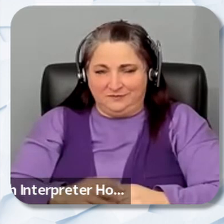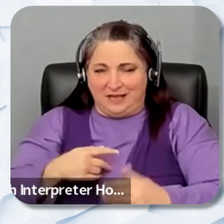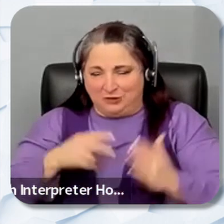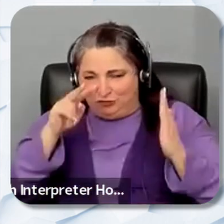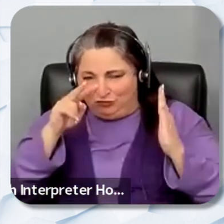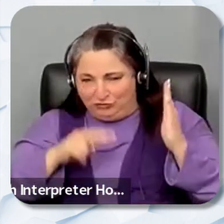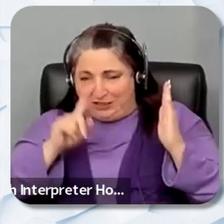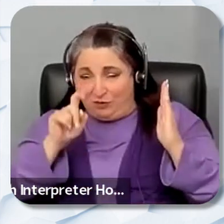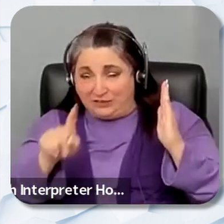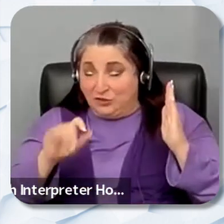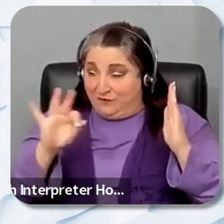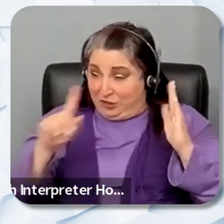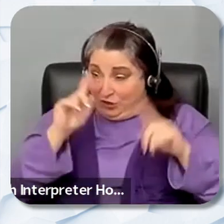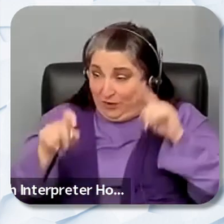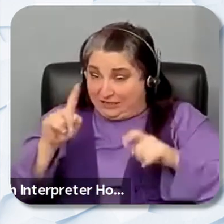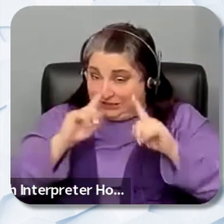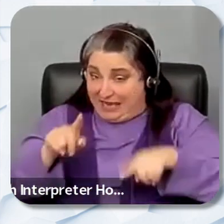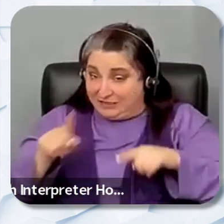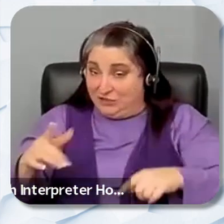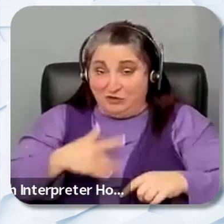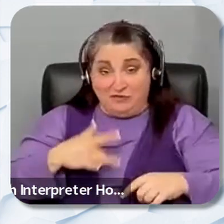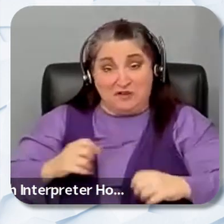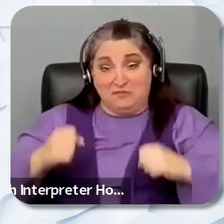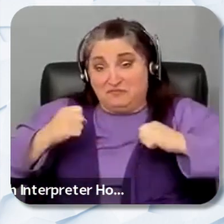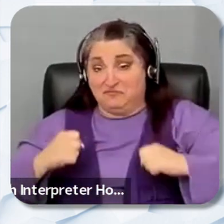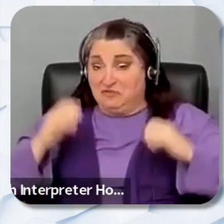if you've had all your questions answered, and you feel confident that you can move forward